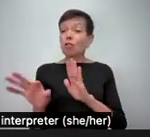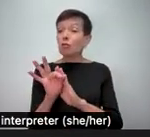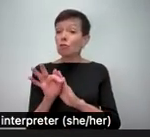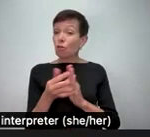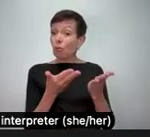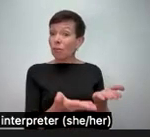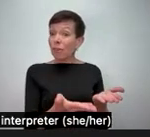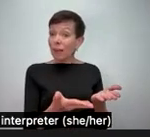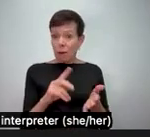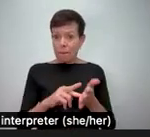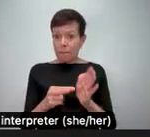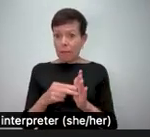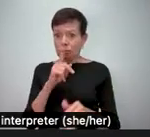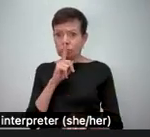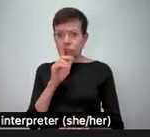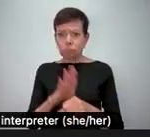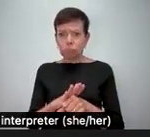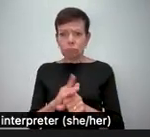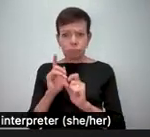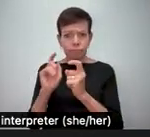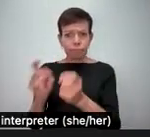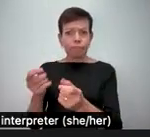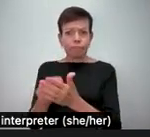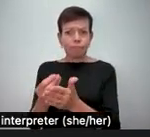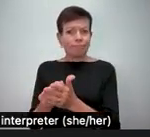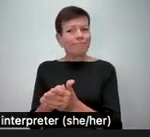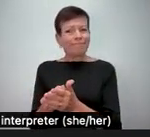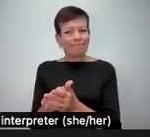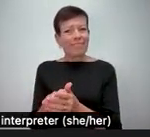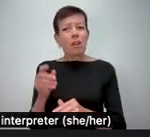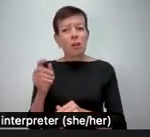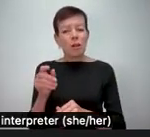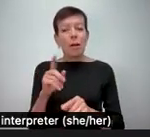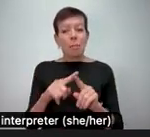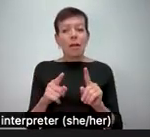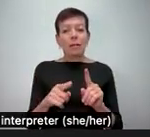eligible project in your submission, but the bonus points do help us to prioritize those